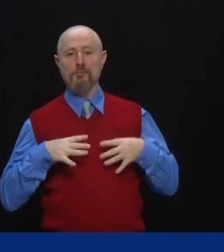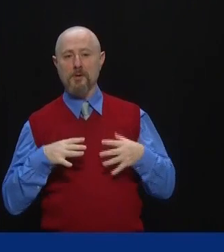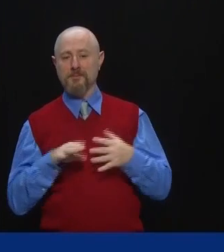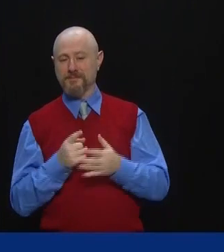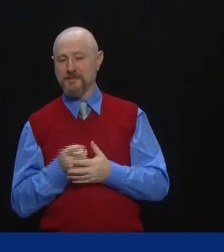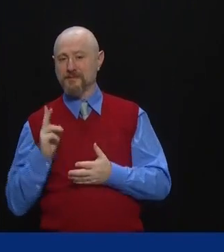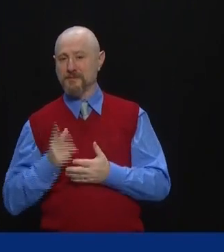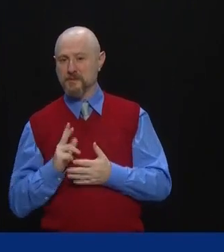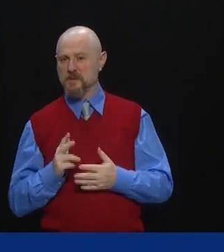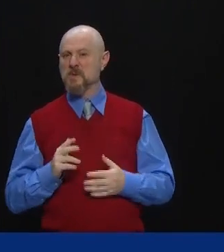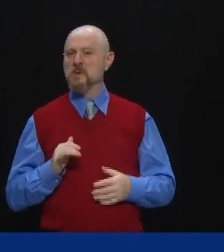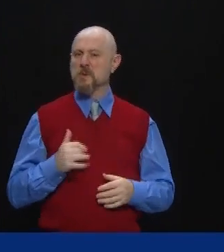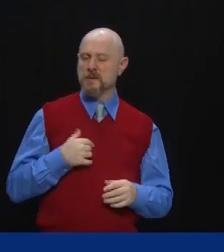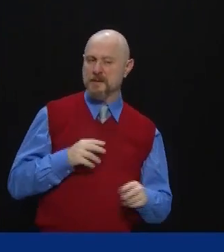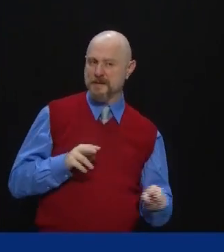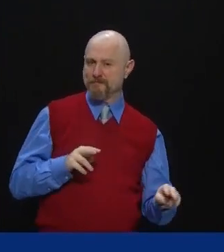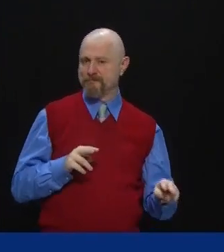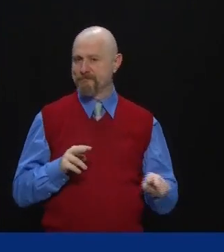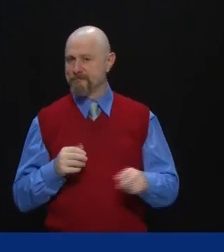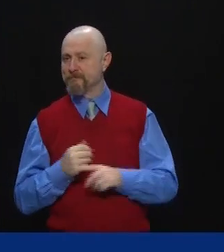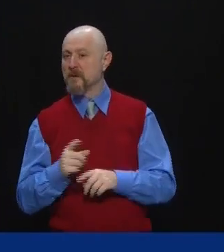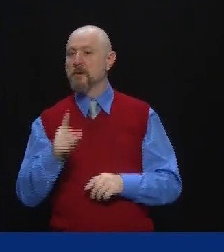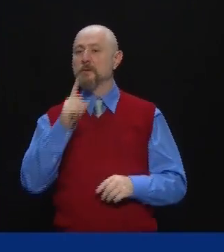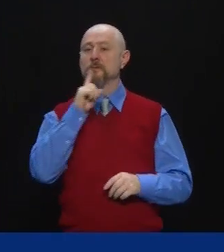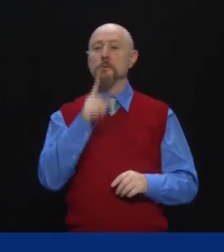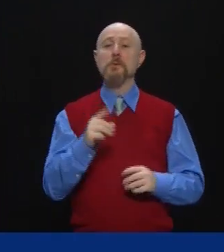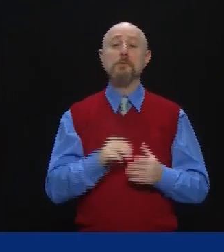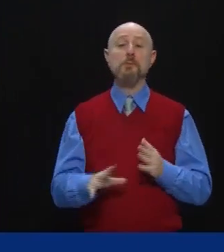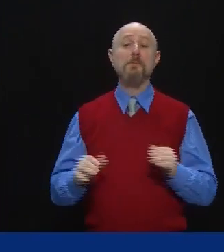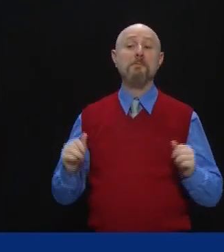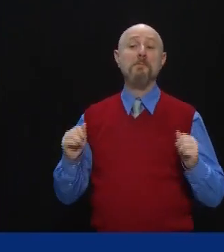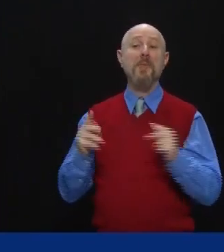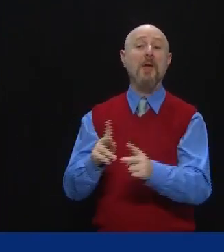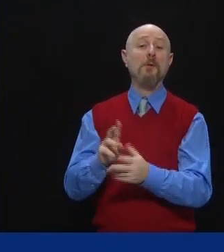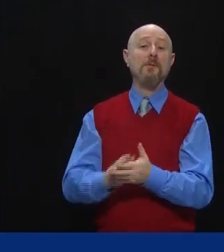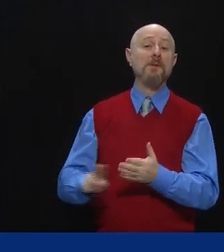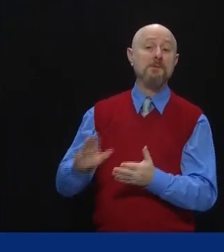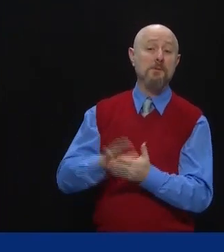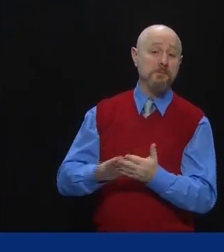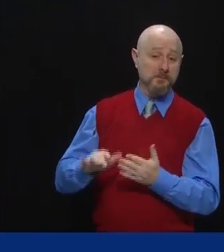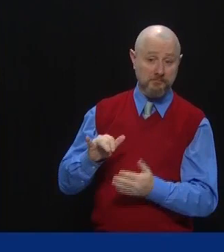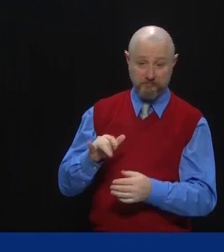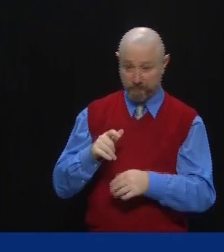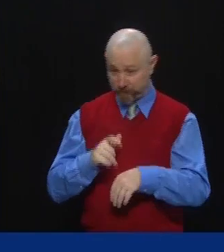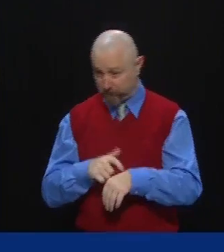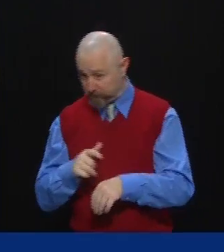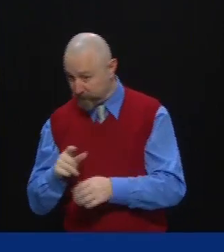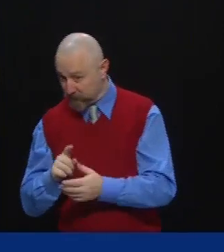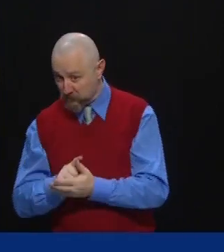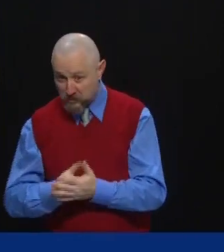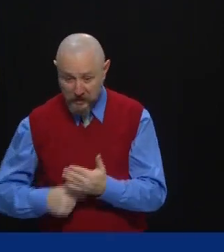IT'S A VERY DIFFERENT EXPERIENCE. SAW OUTBREAKS BEFORE THE BREAK STARTED JUT A FEW WEEKS AGO AND CONSCIOUS OF THE FACT WE DO WANT